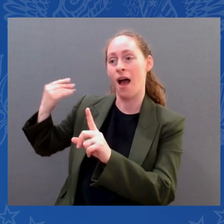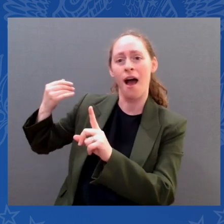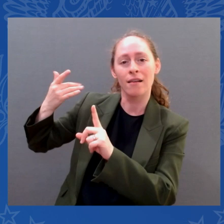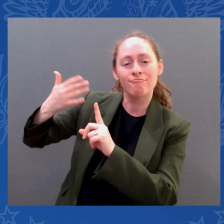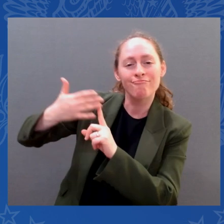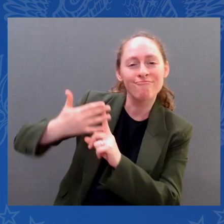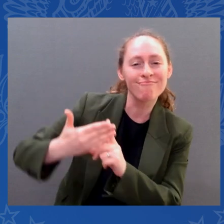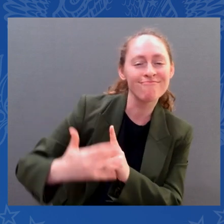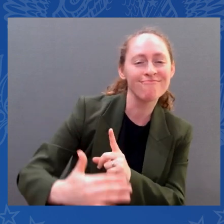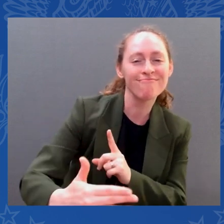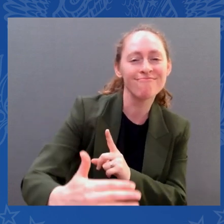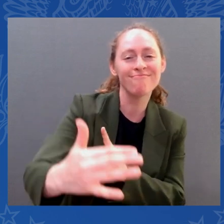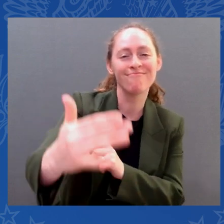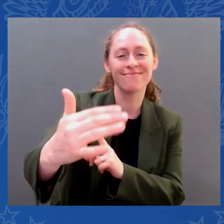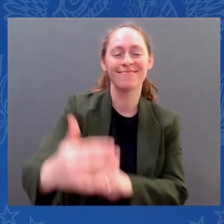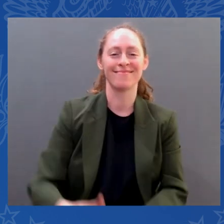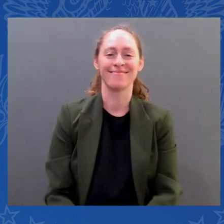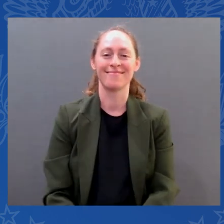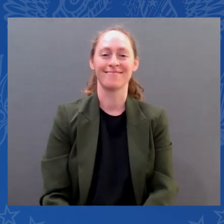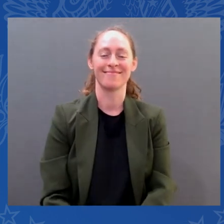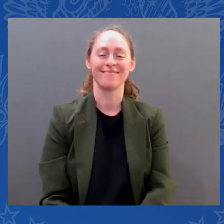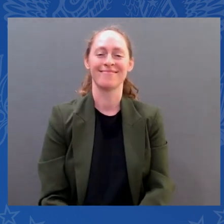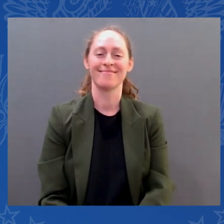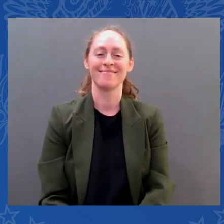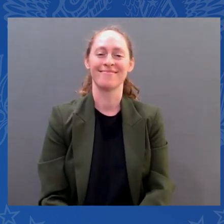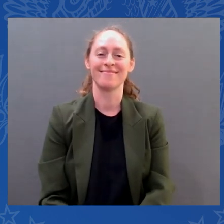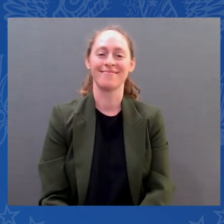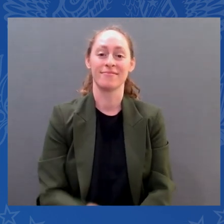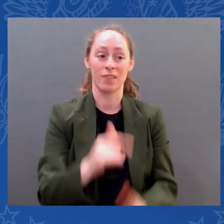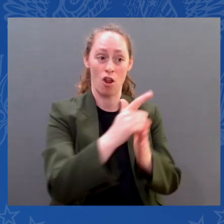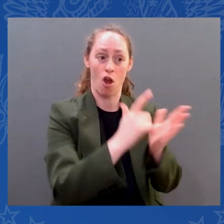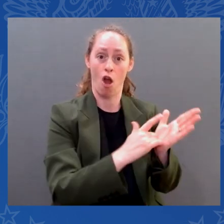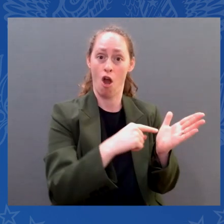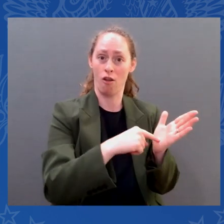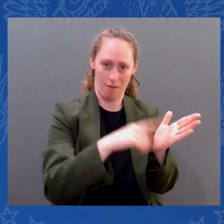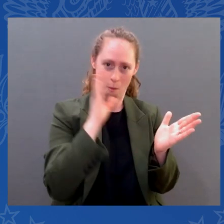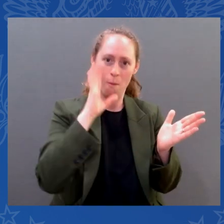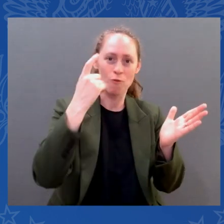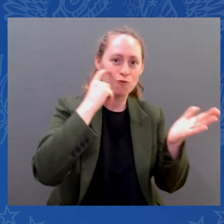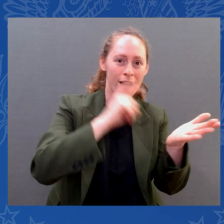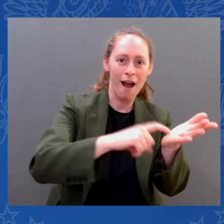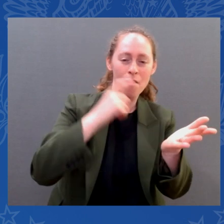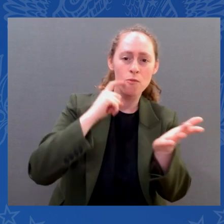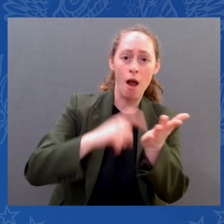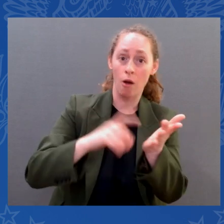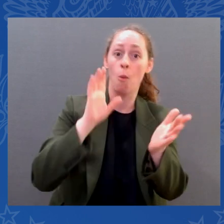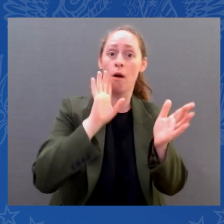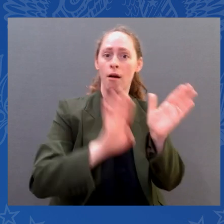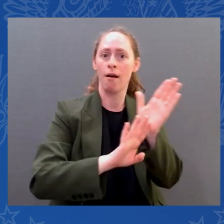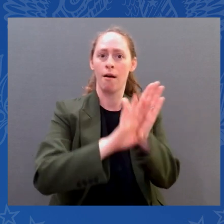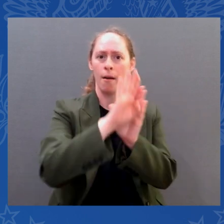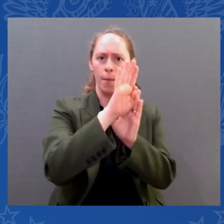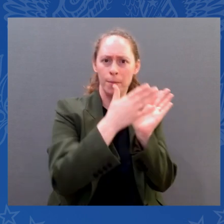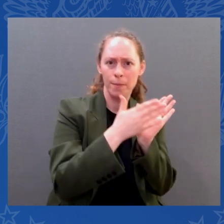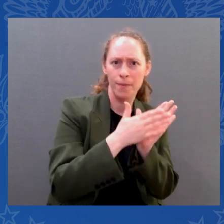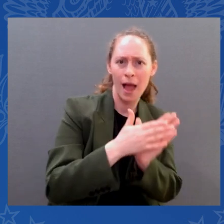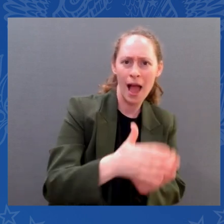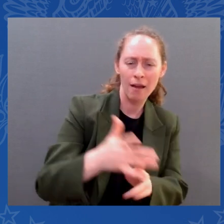that will examine how to make the museum a reality, including whether it should be part of the Smithsonian. Now, we did this with the la- --